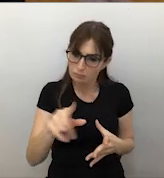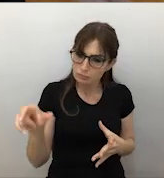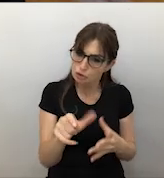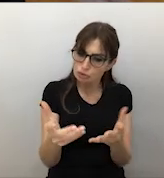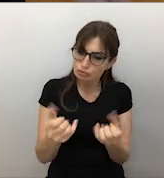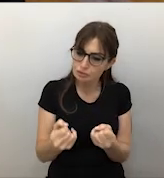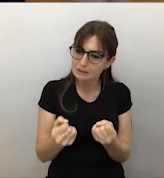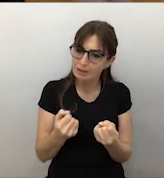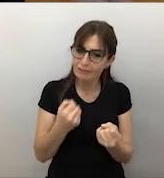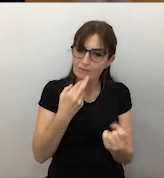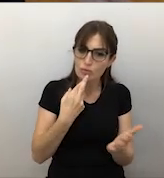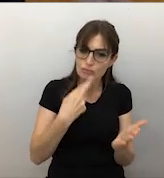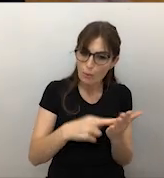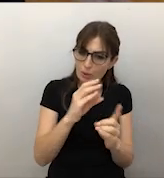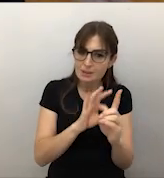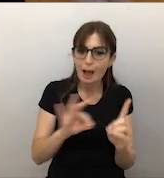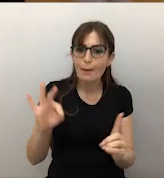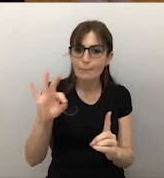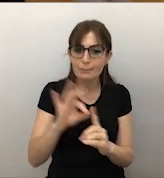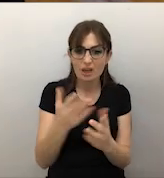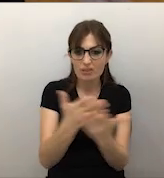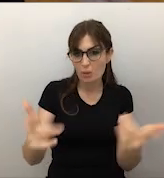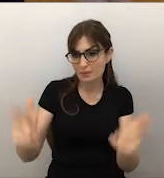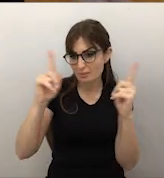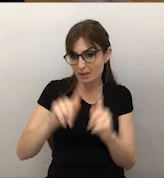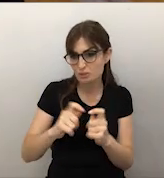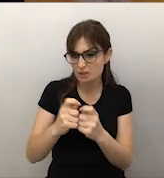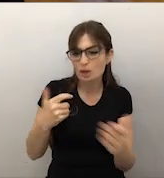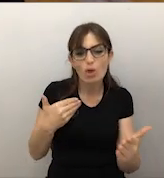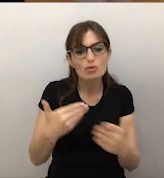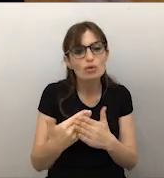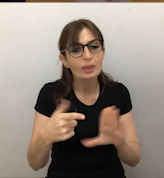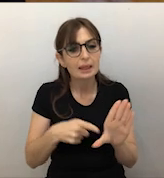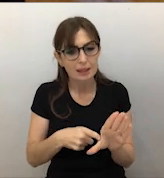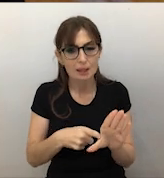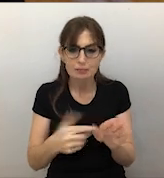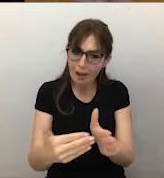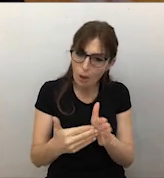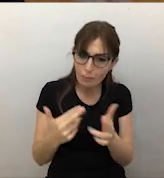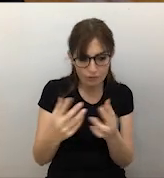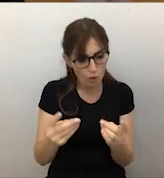to receive financial reports and updates from the management team throughout the year. It is helpful for directors